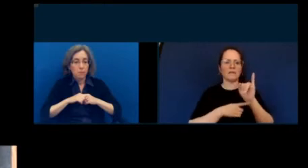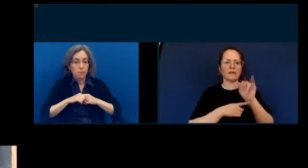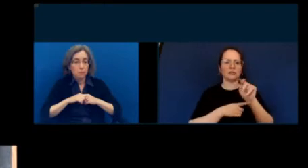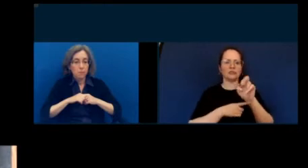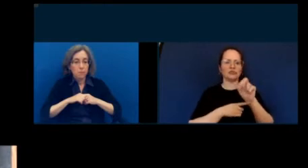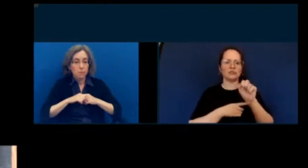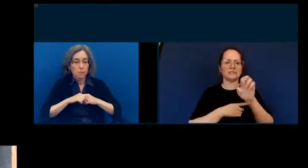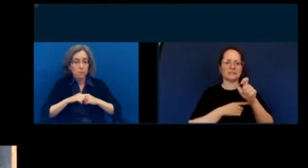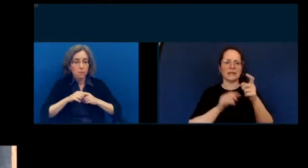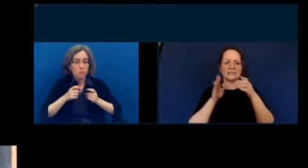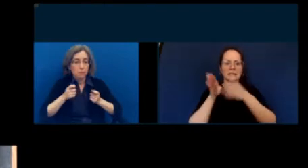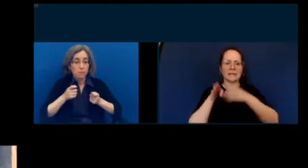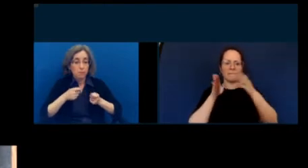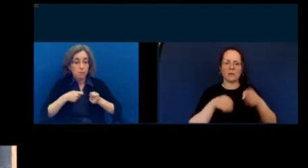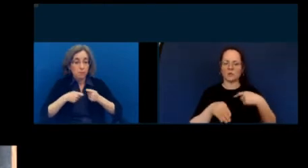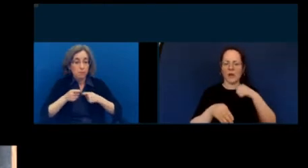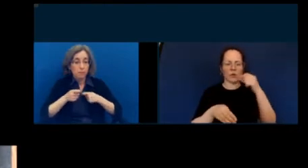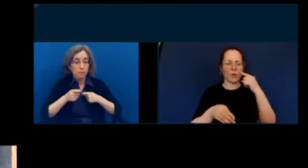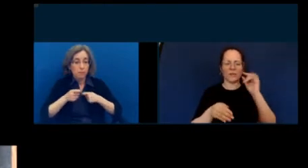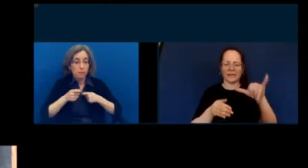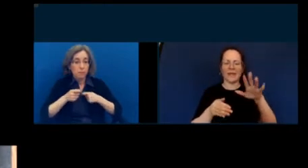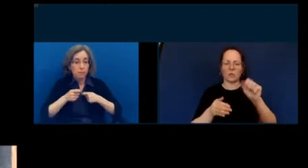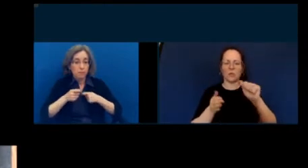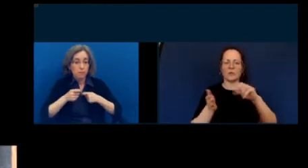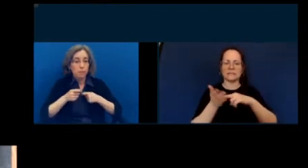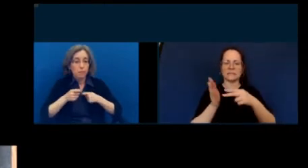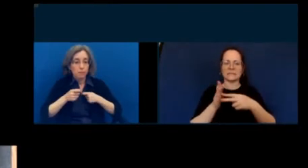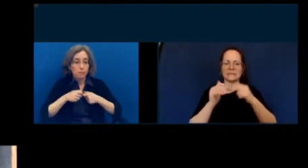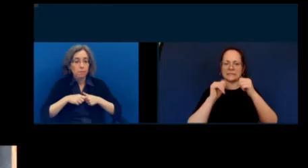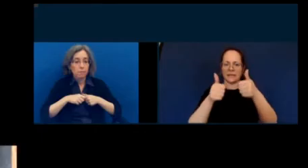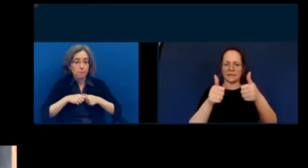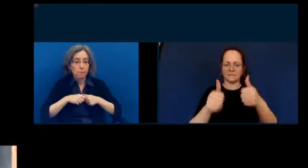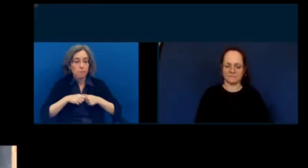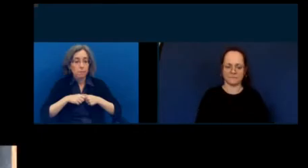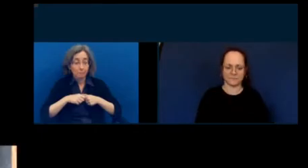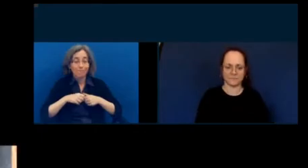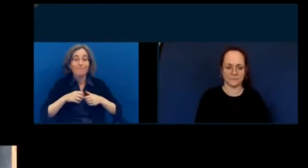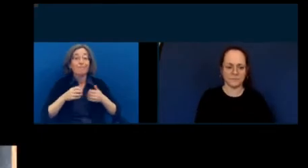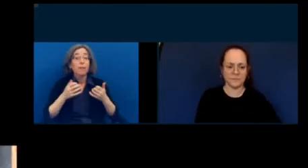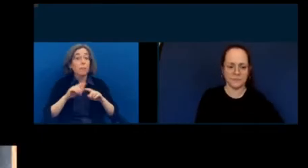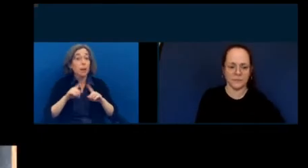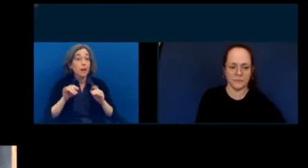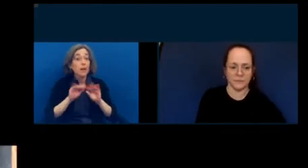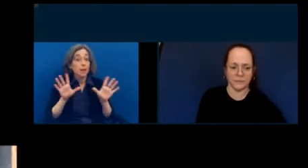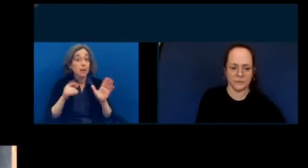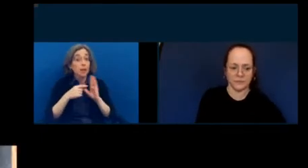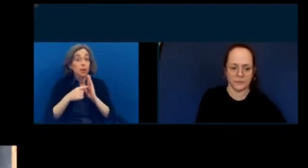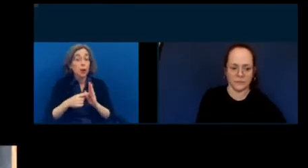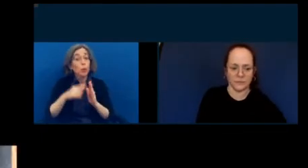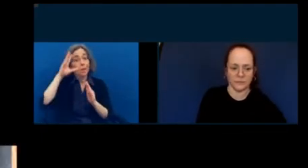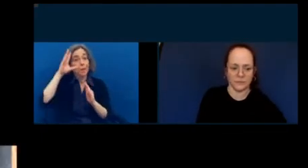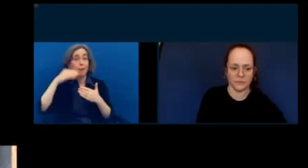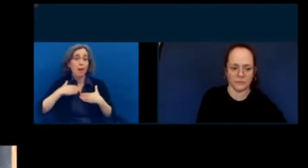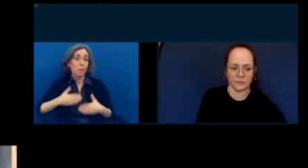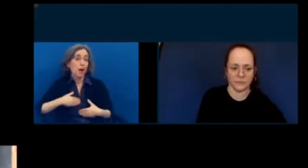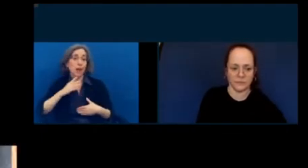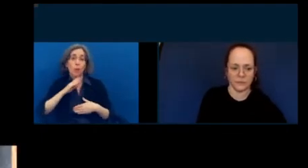NOT THE INTENT. IT SHOWS VERY CLEARLY HERE THAT THE MALE BODY SERVED AS THE NORM ALL ABOUT BUT 1 ASPECT AND THE